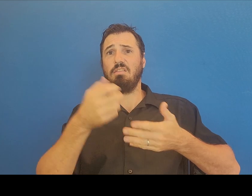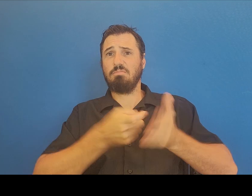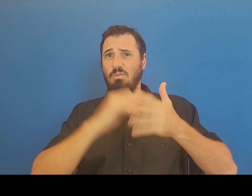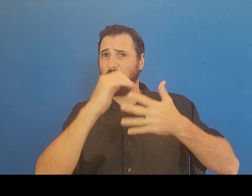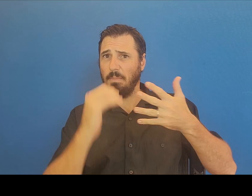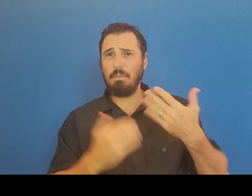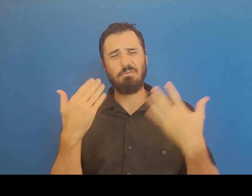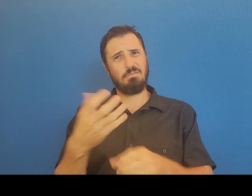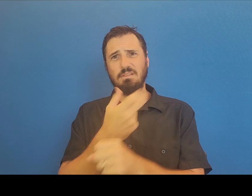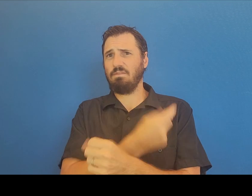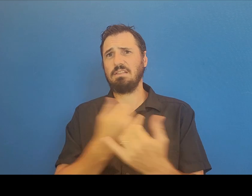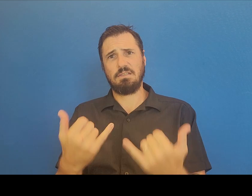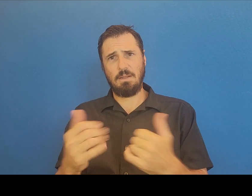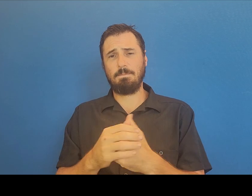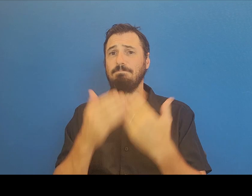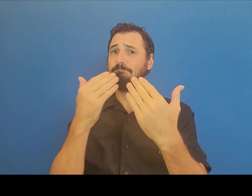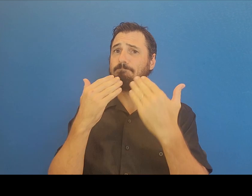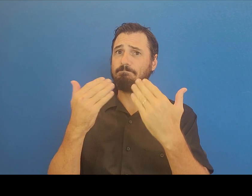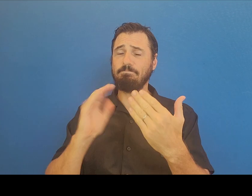requirements, please consider being vaccinated now